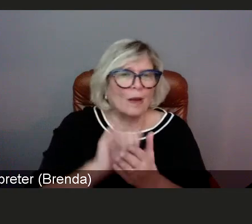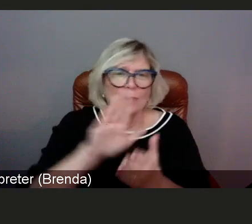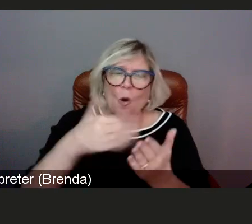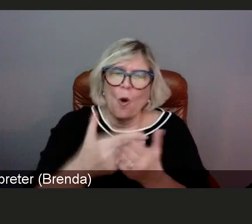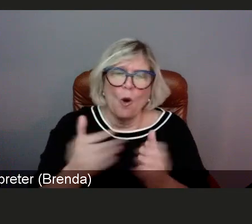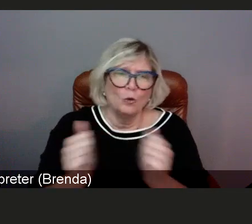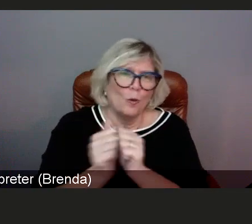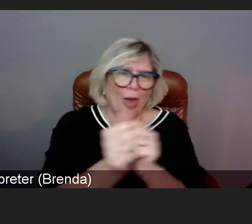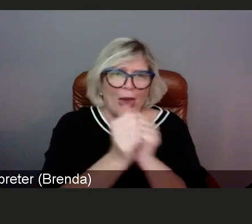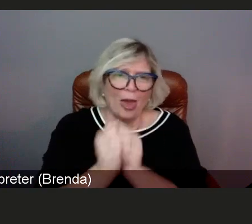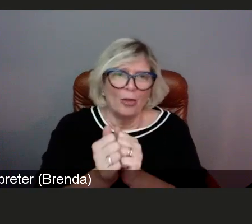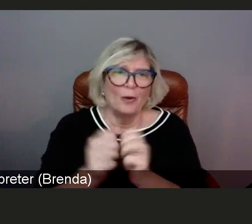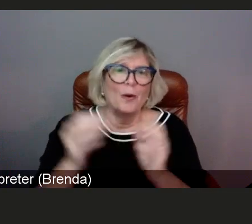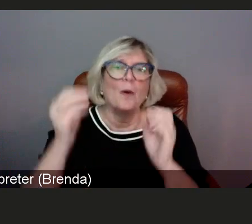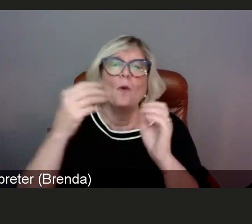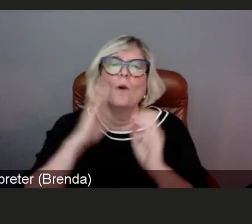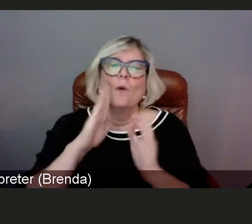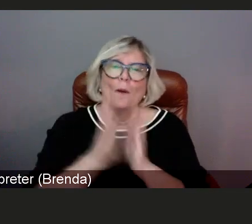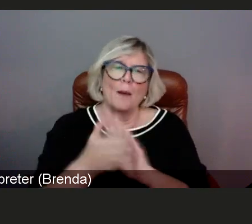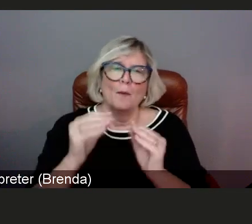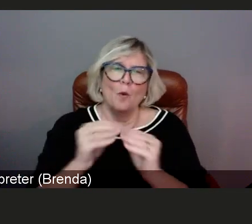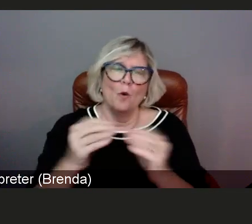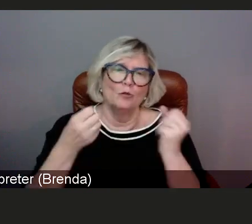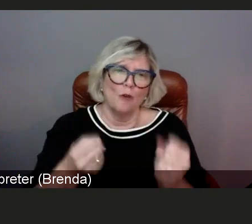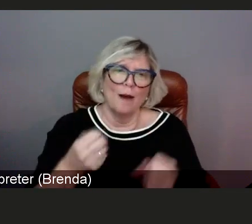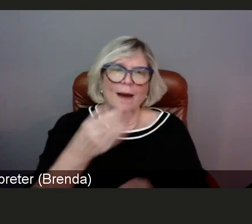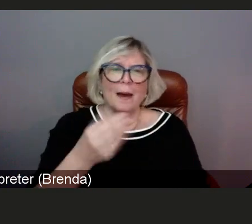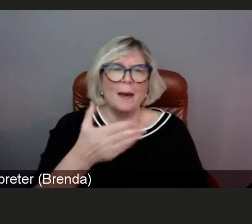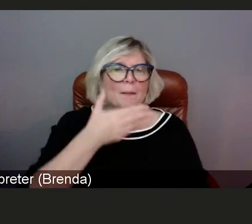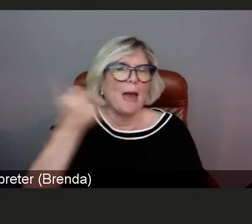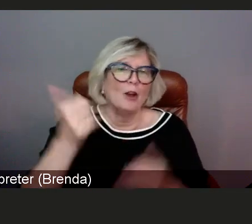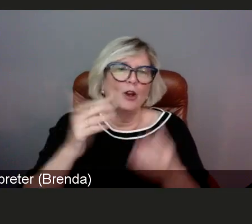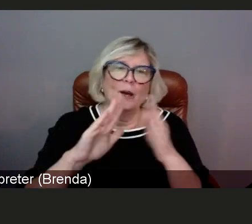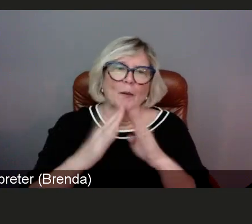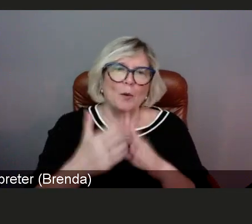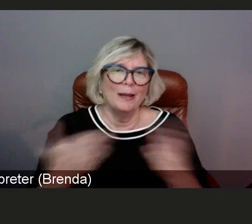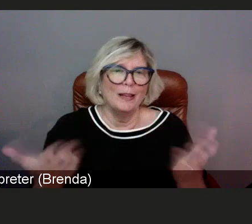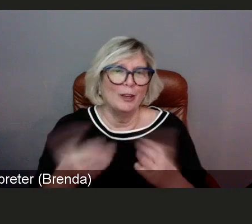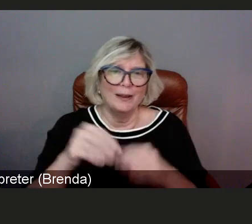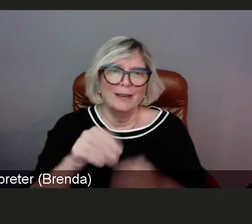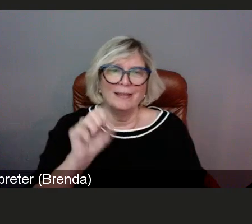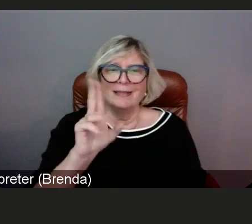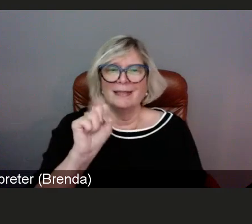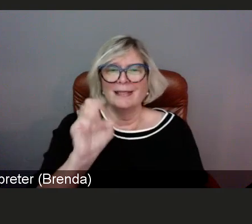and a better community here in Sussex County. Thank you very much. Have a great night.